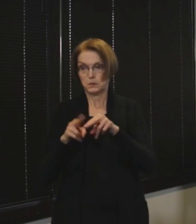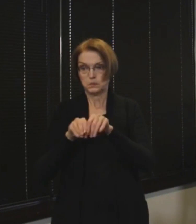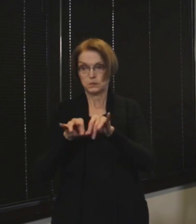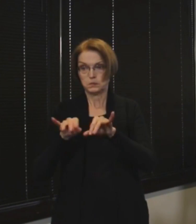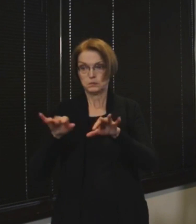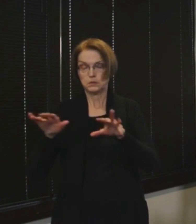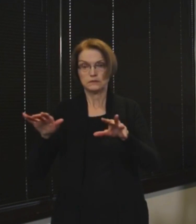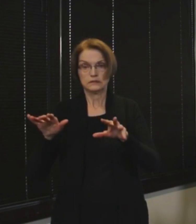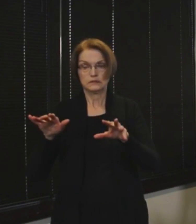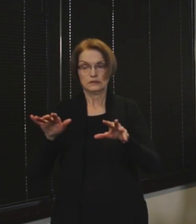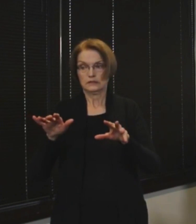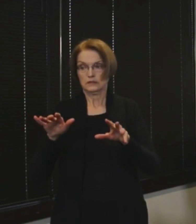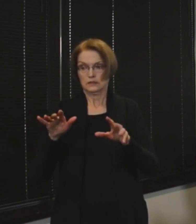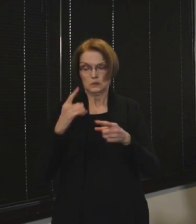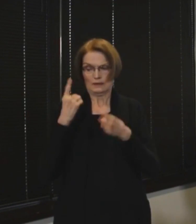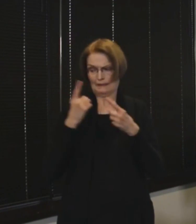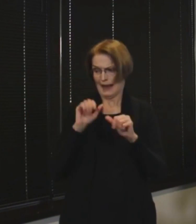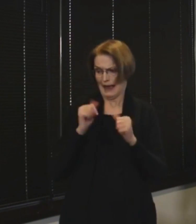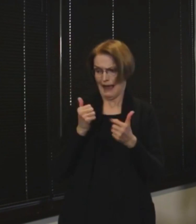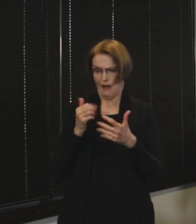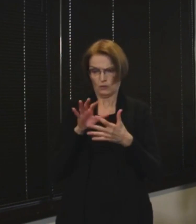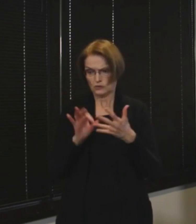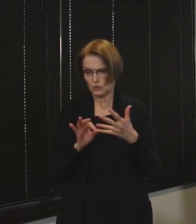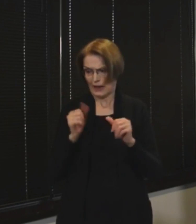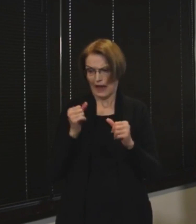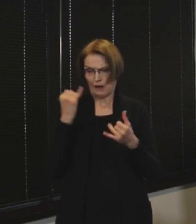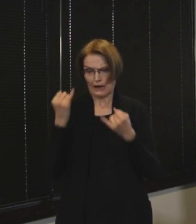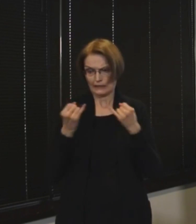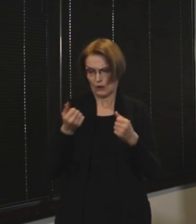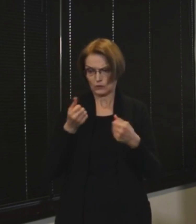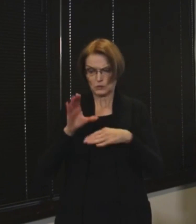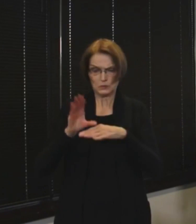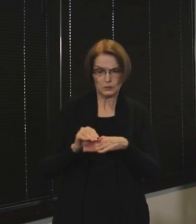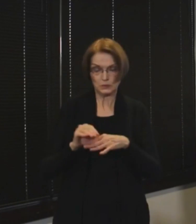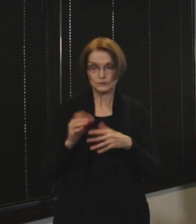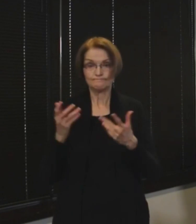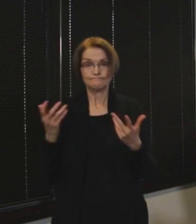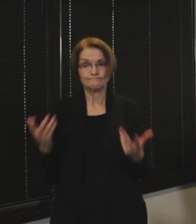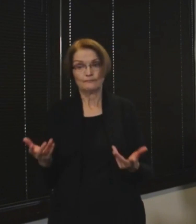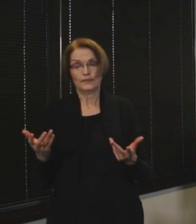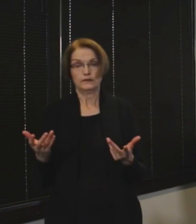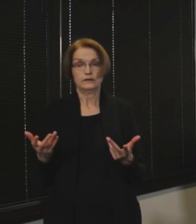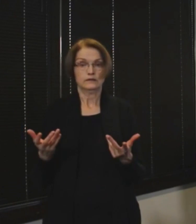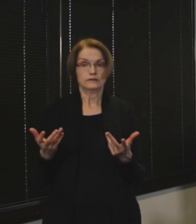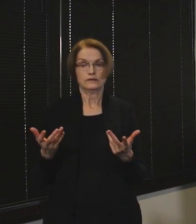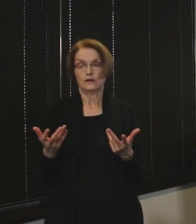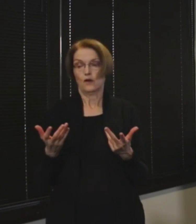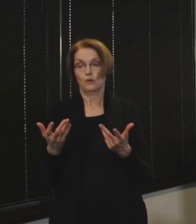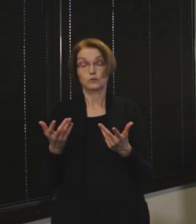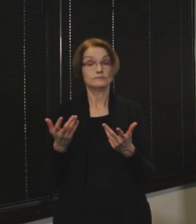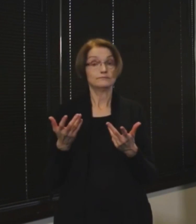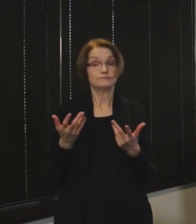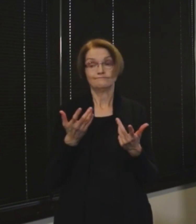NOT BE ENOUGH GETTING CLOSE TO RUNNING OUT OF OPTIONS ON HOW WE CAN SLOW THE GROWTH EFFECTIVELY.